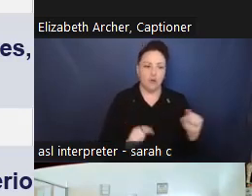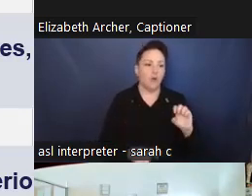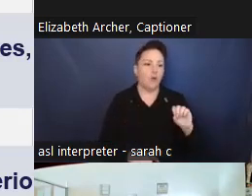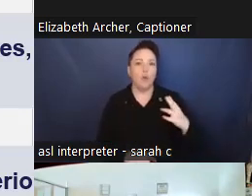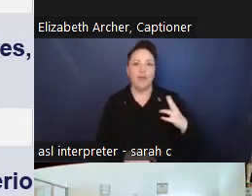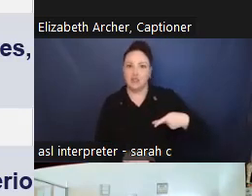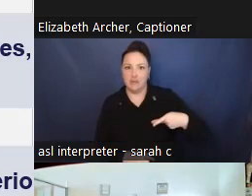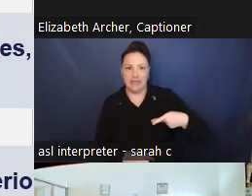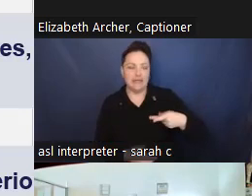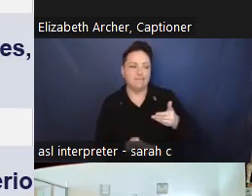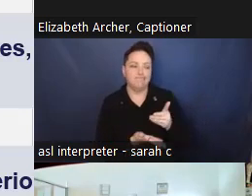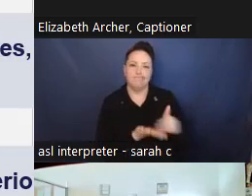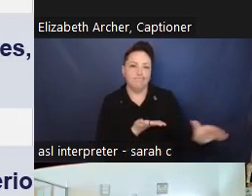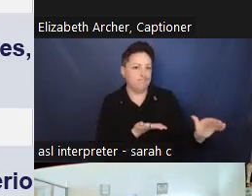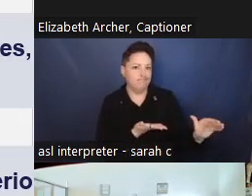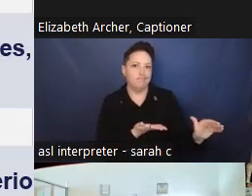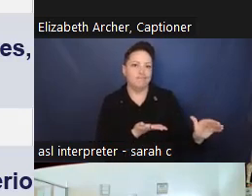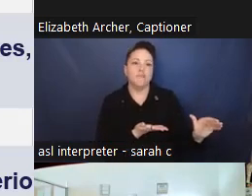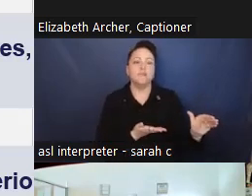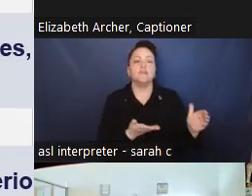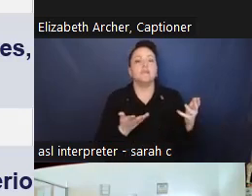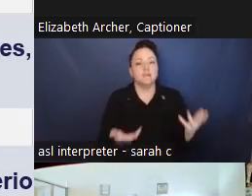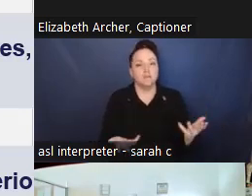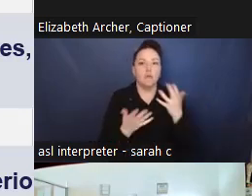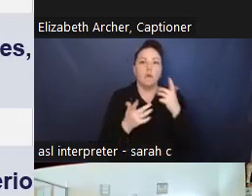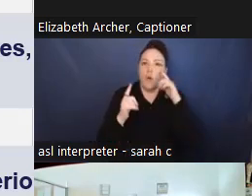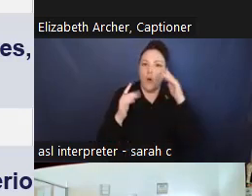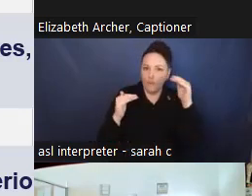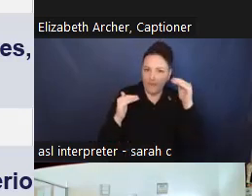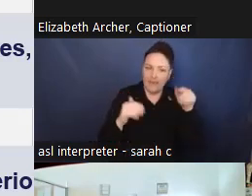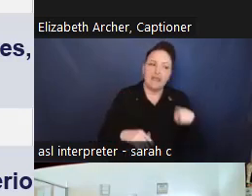hopefully they can go to the marketplace. You know, different places like that.